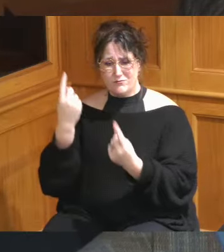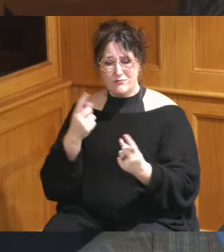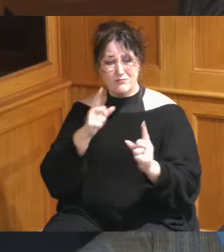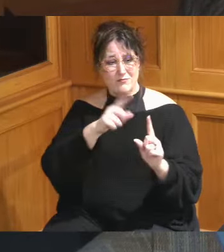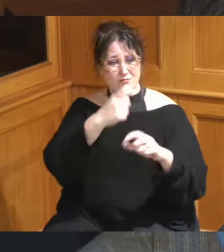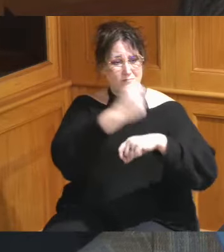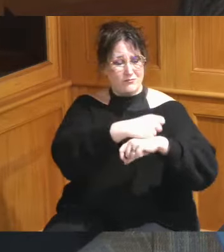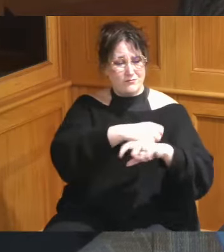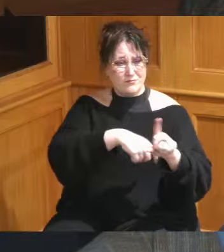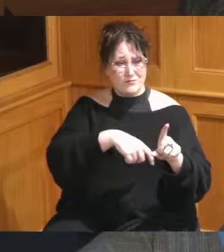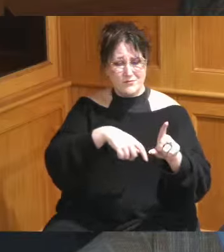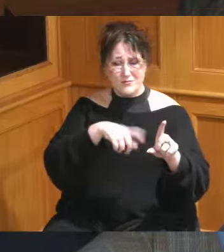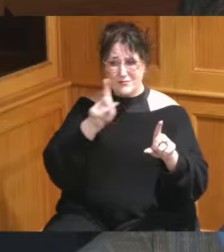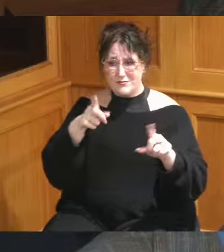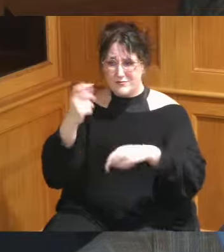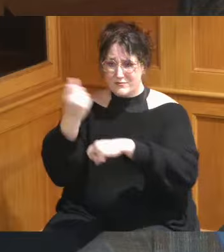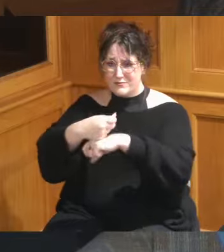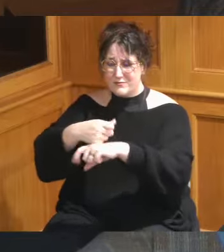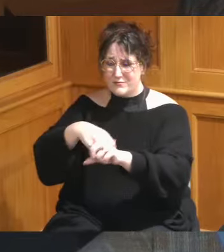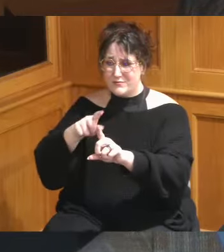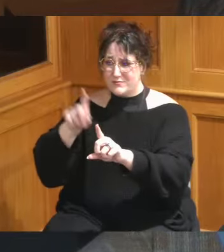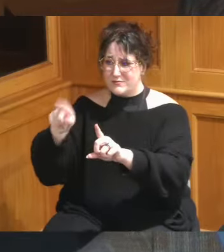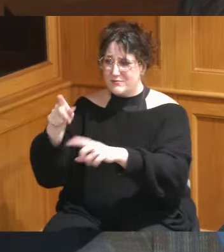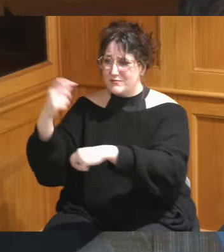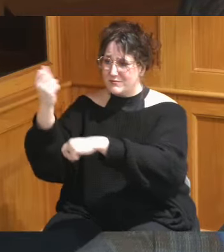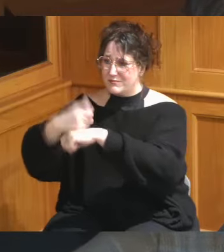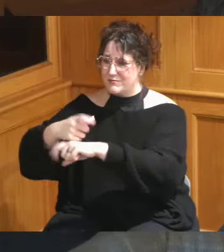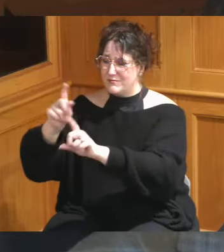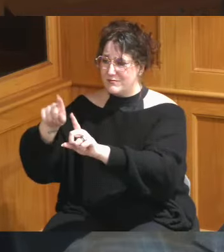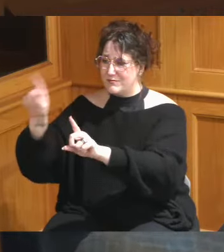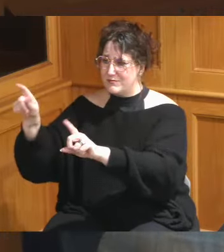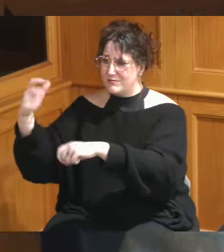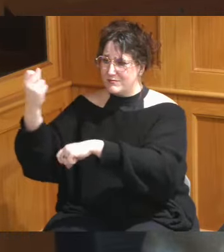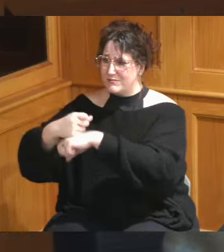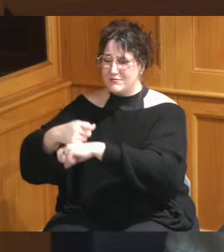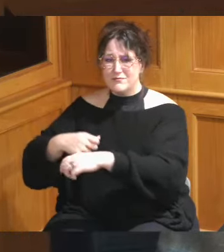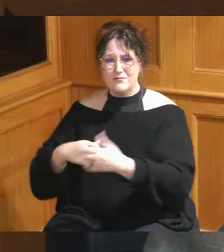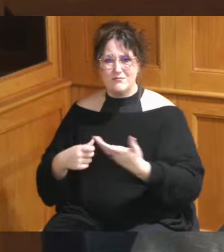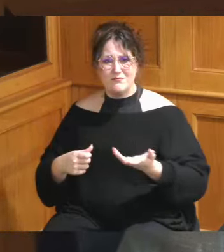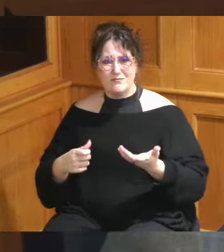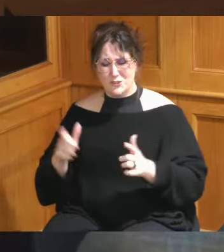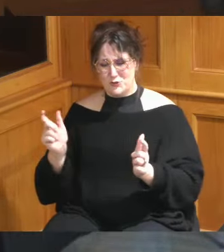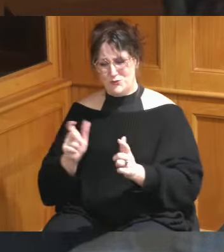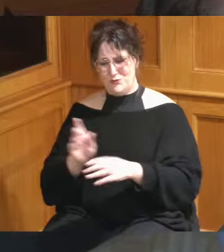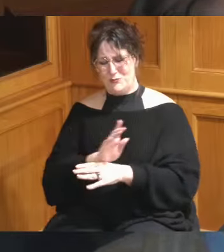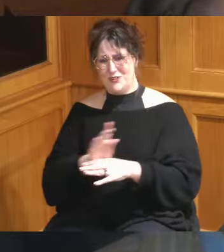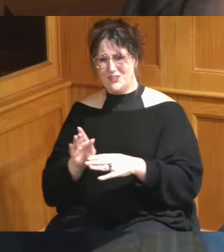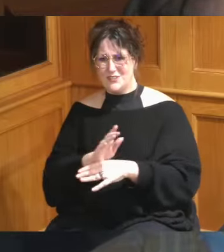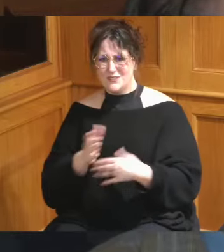of business after 25 years. This one's going out of business after 30 years. Small businesses, if